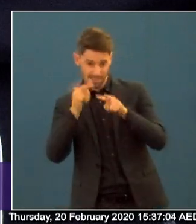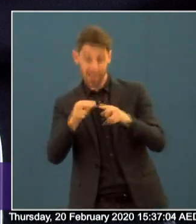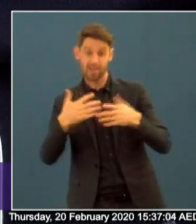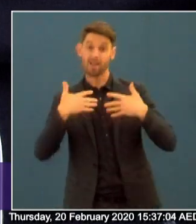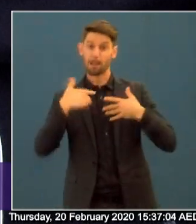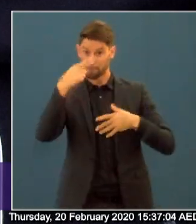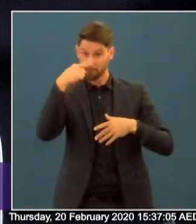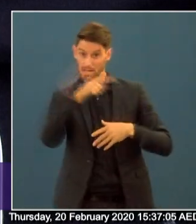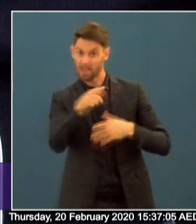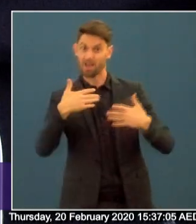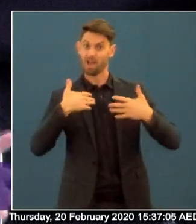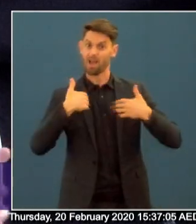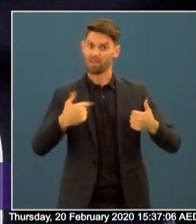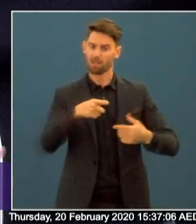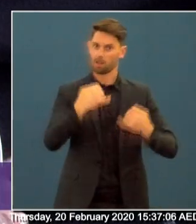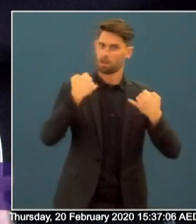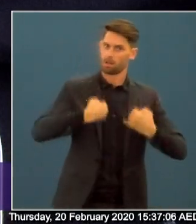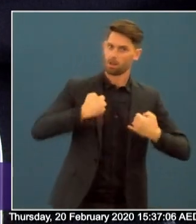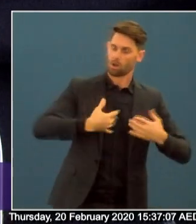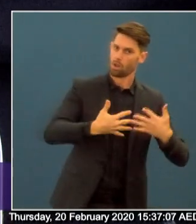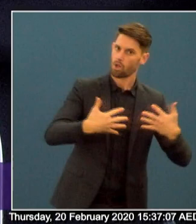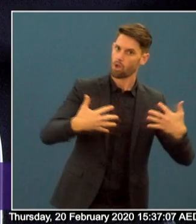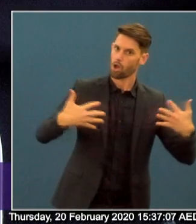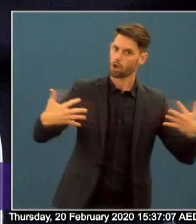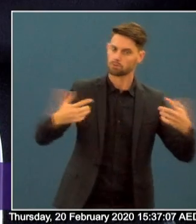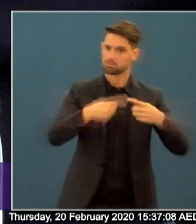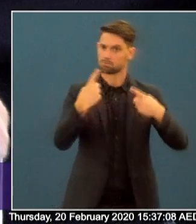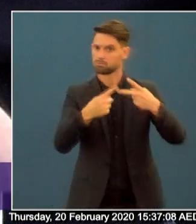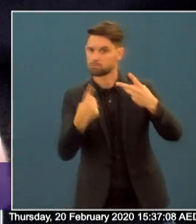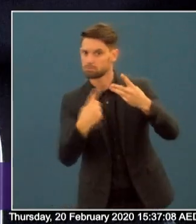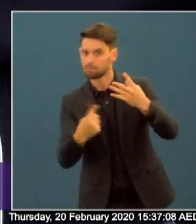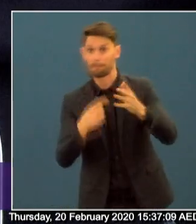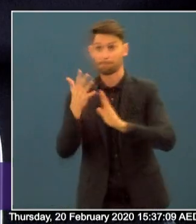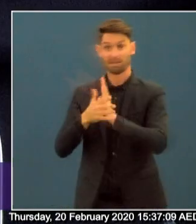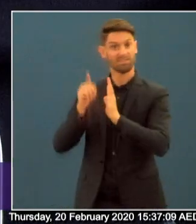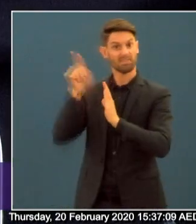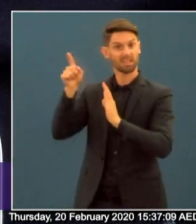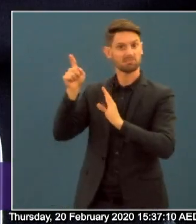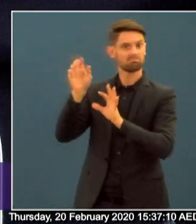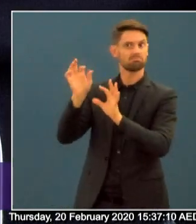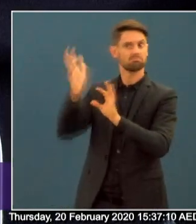health problems where those specialists are unlikely to be able to meet the range of needs that people will experience